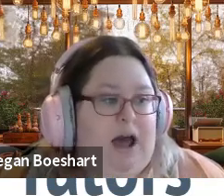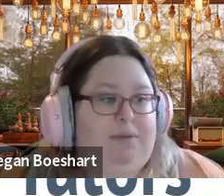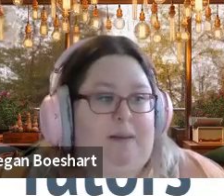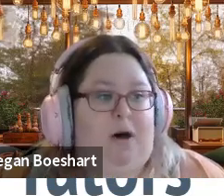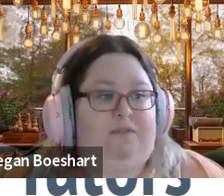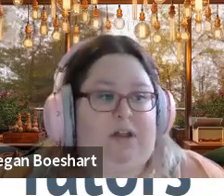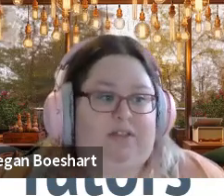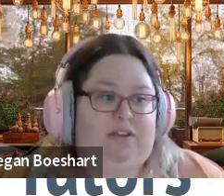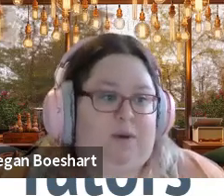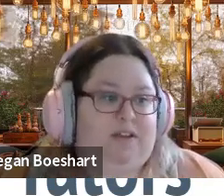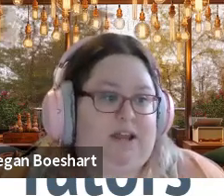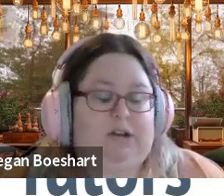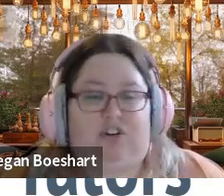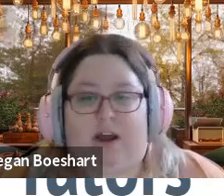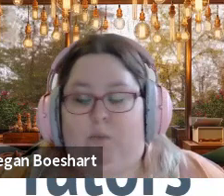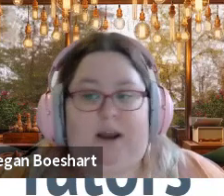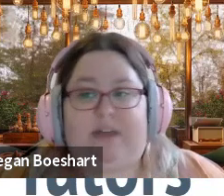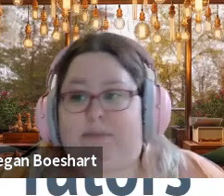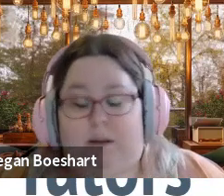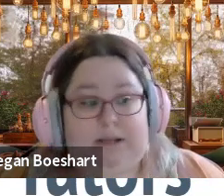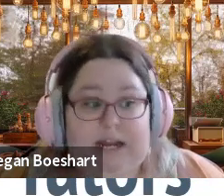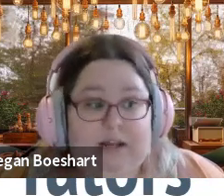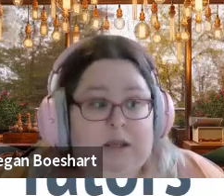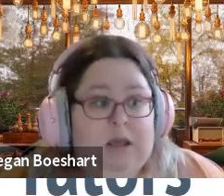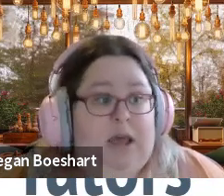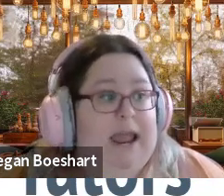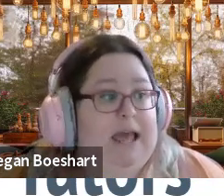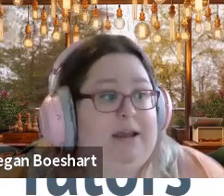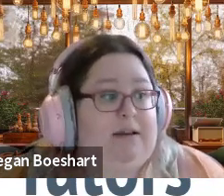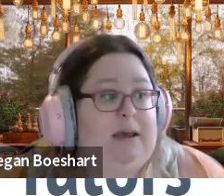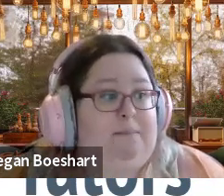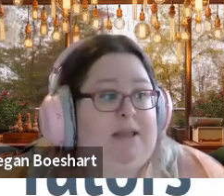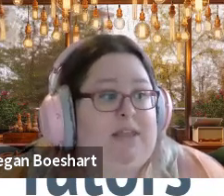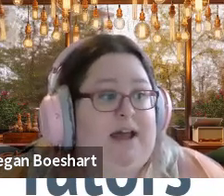helped them all feel like this wasn't just on one of them to complete it. And it meant that,